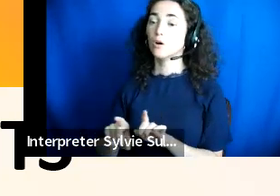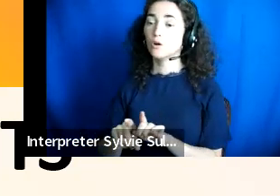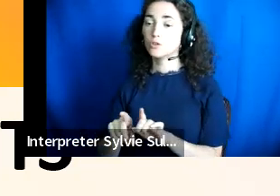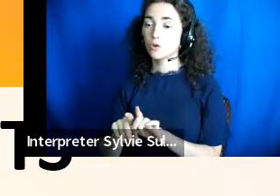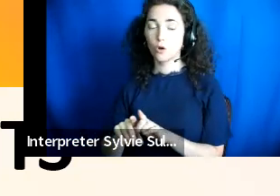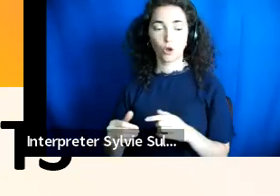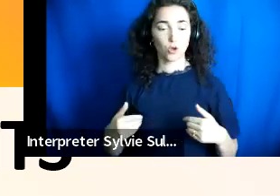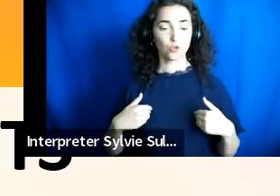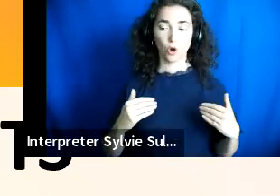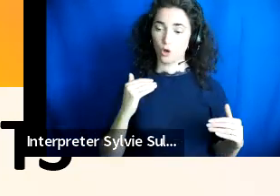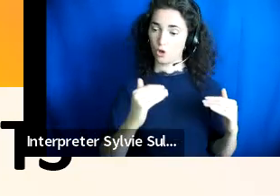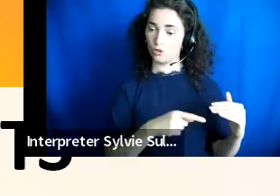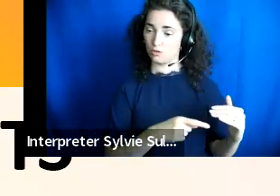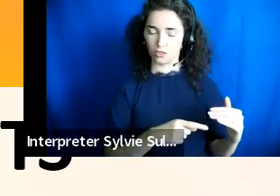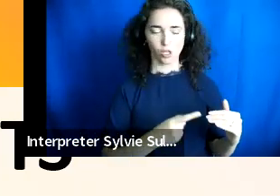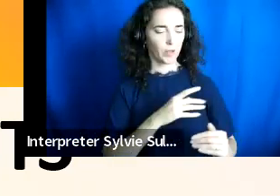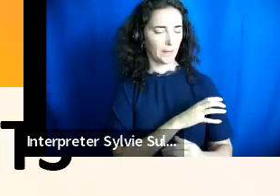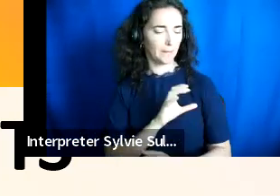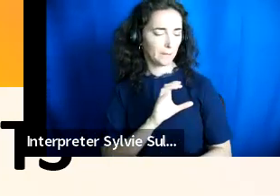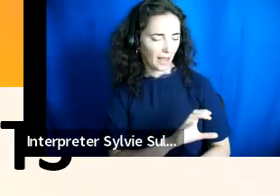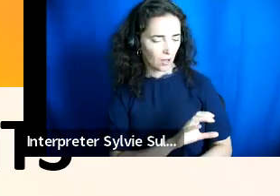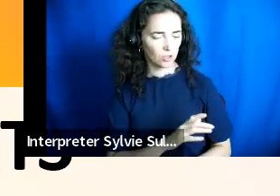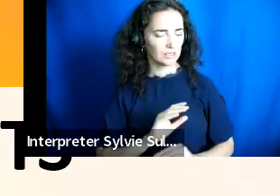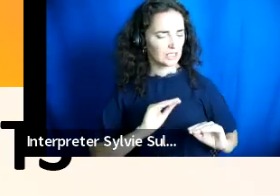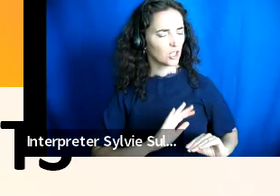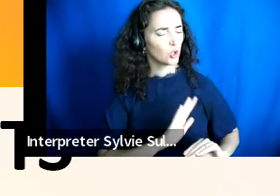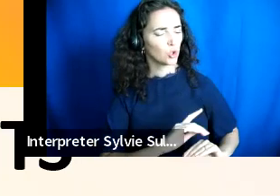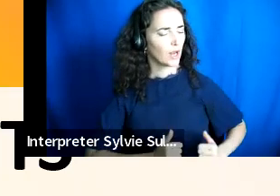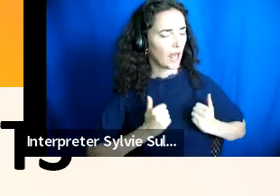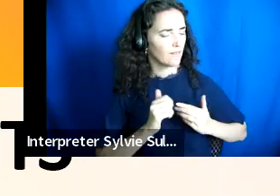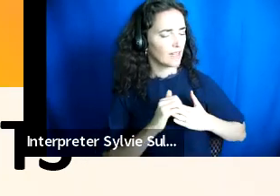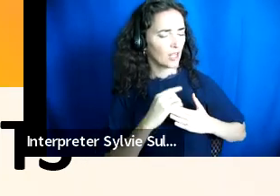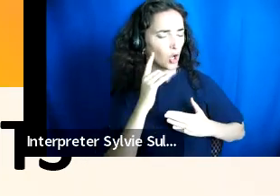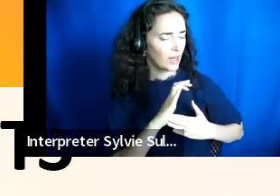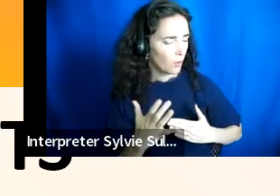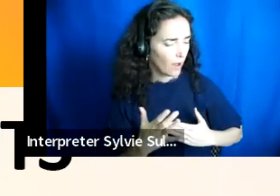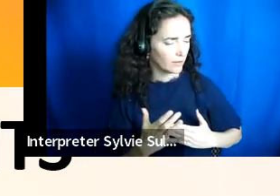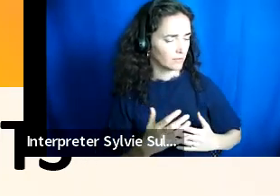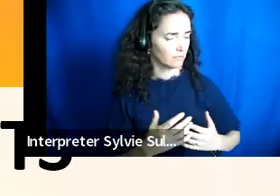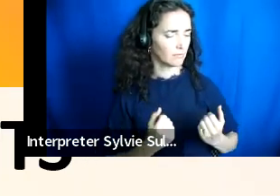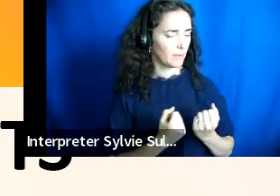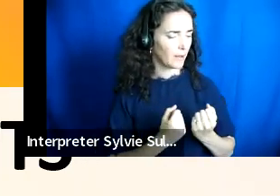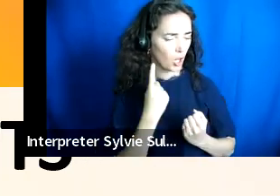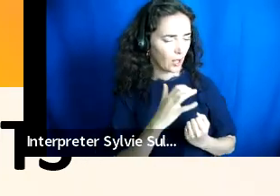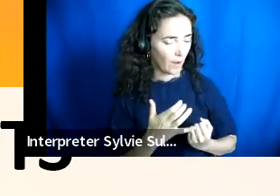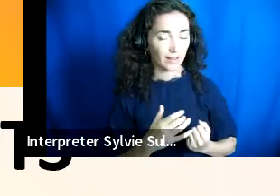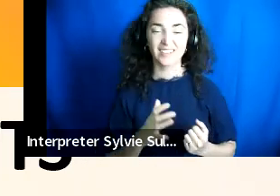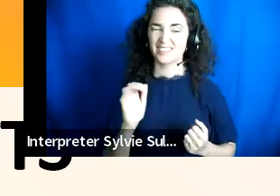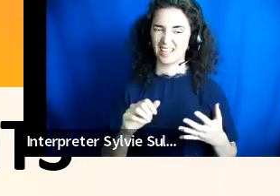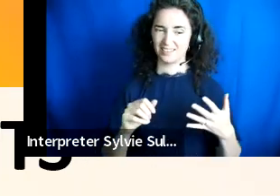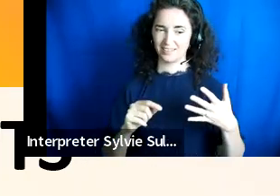the young adults how this may look in their own life, for instance, living on my own and reaching my career goals.